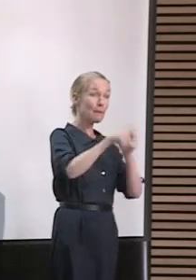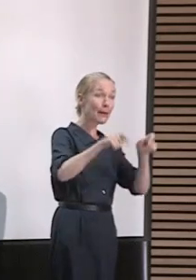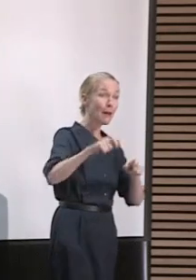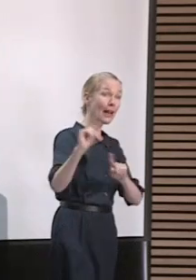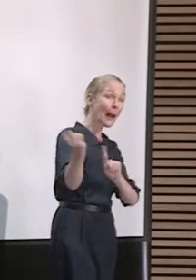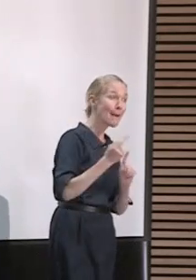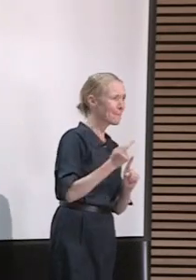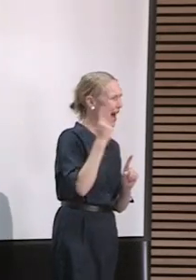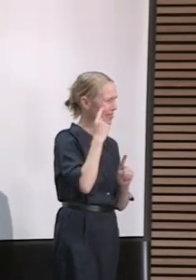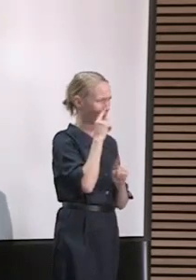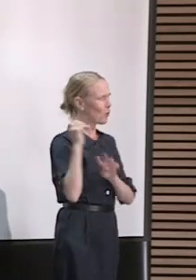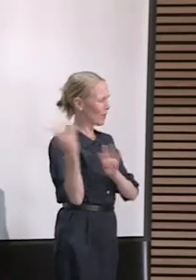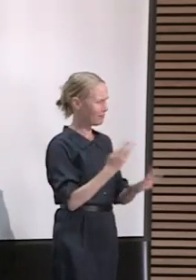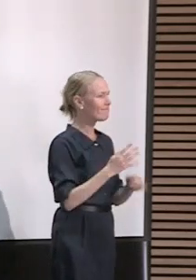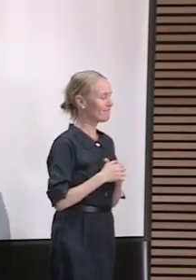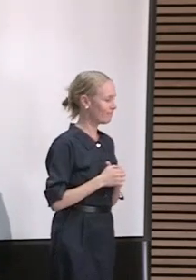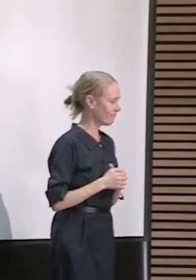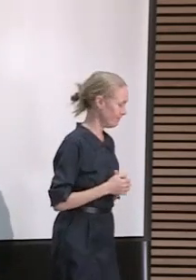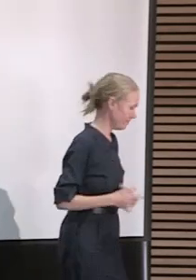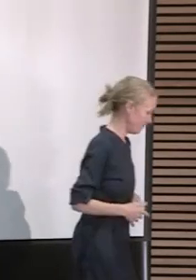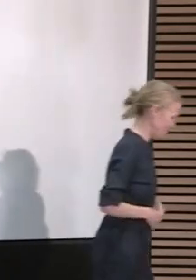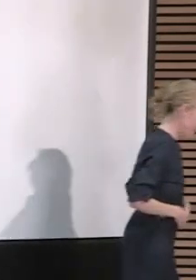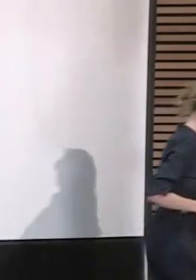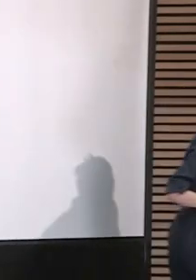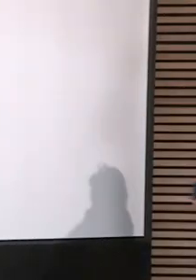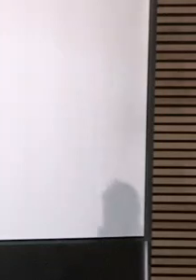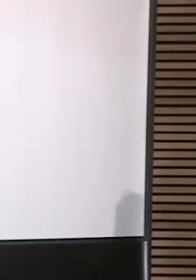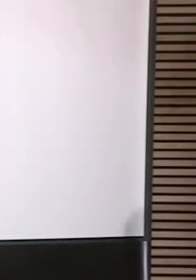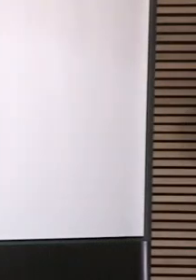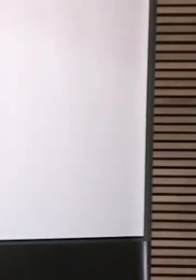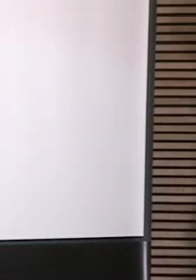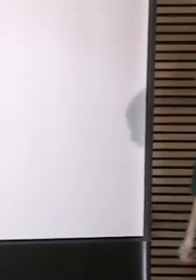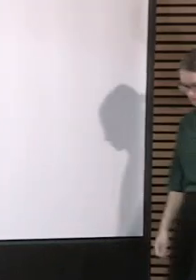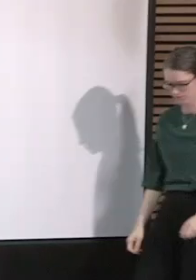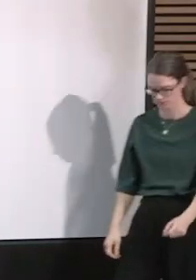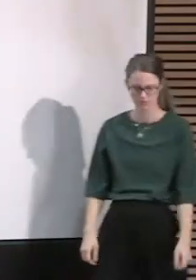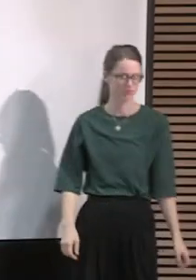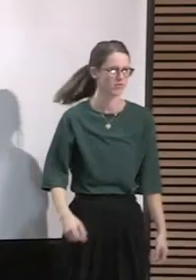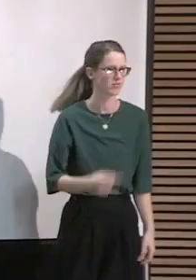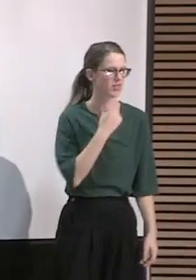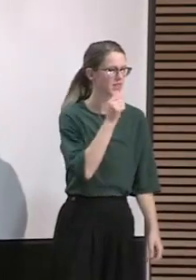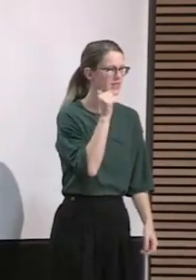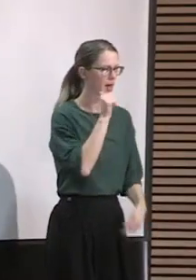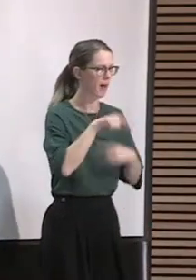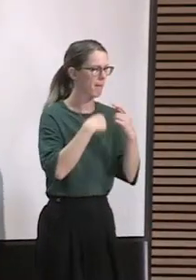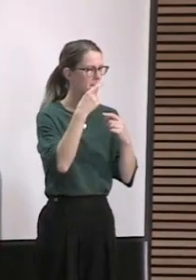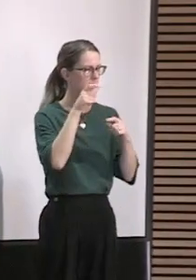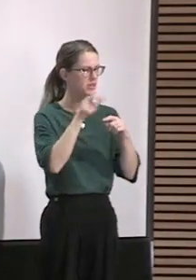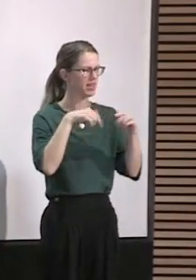to turn up for testing, and it's making sure that it's available and that they know about it. With the contact from